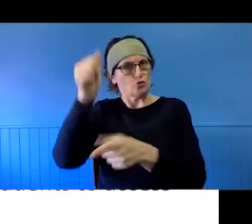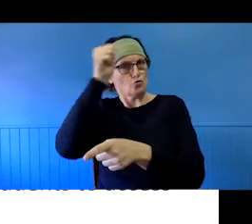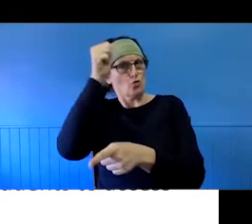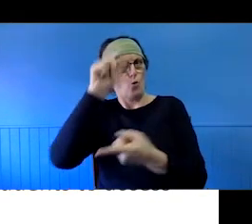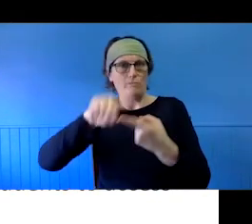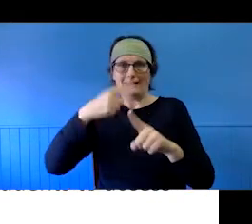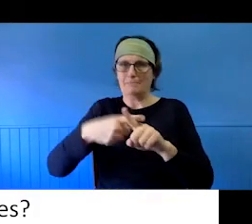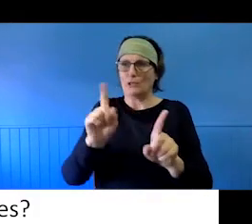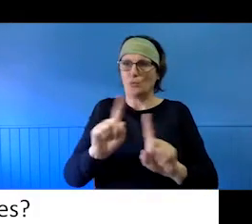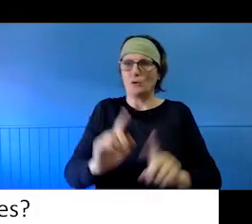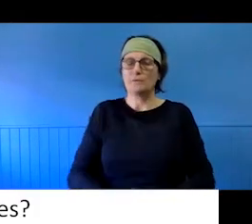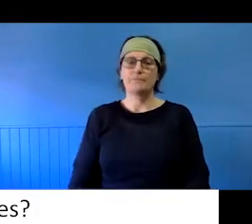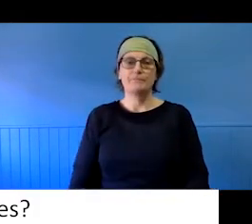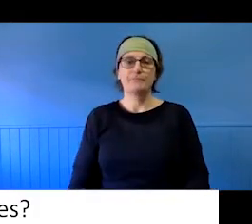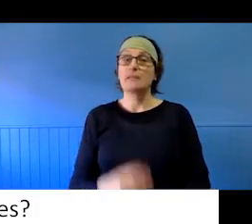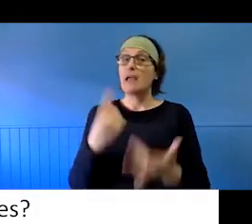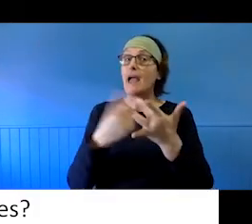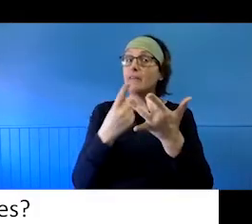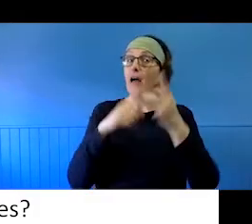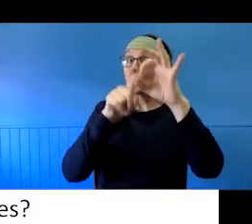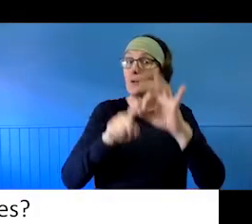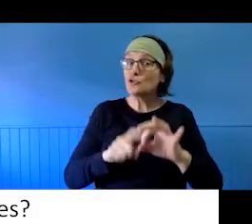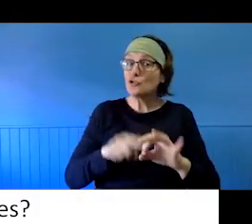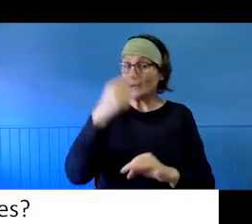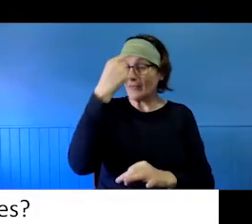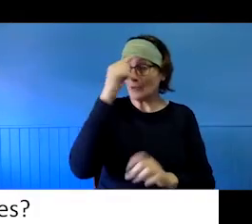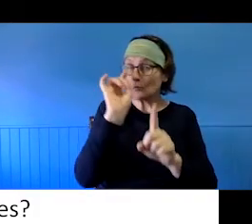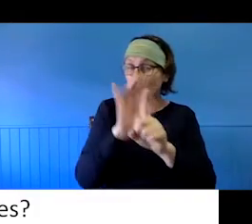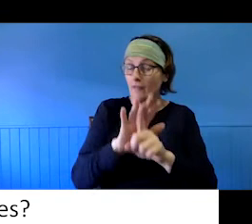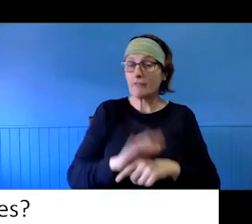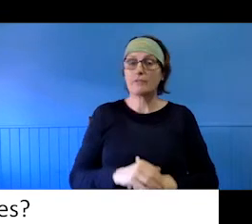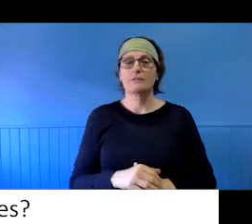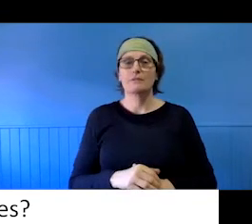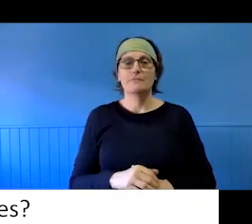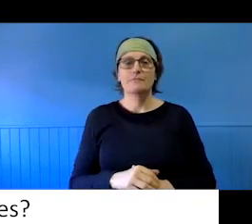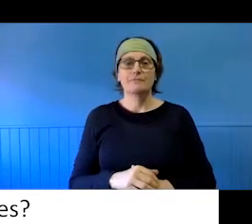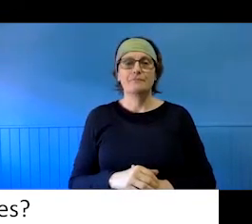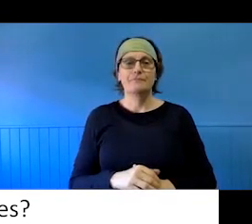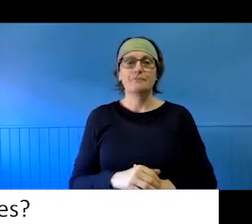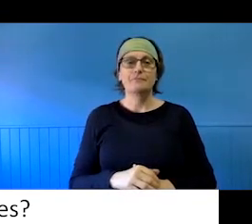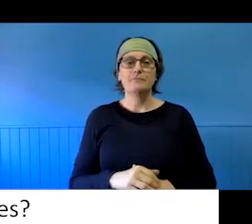There's a number of other questions that you can address as well. As we look at the learning scaffolds,